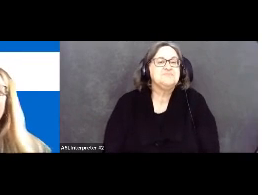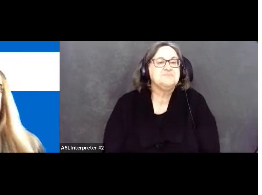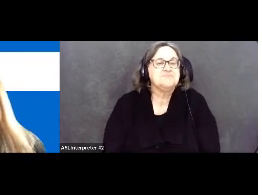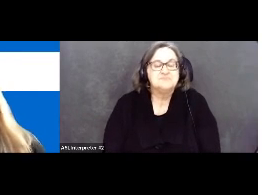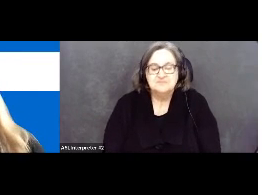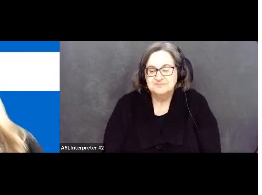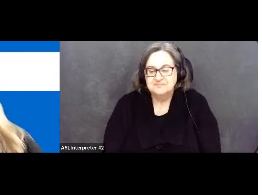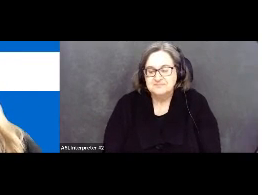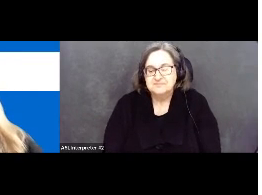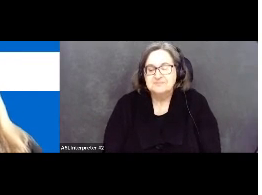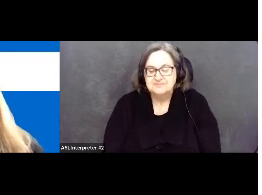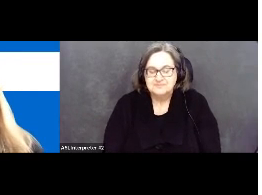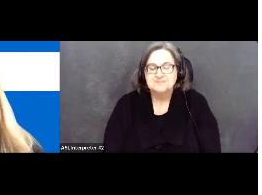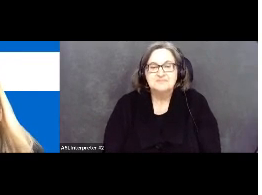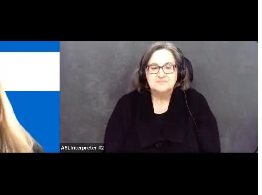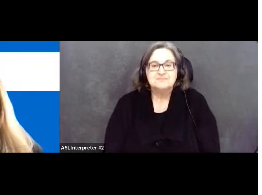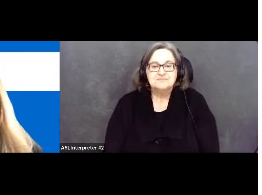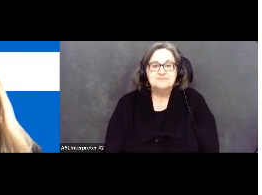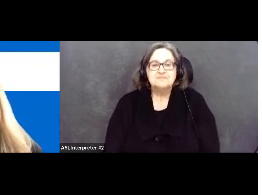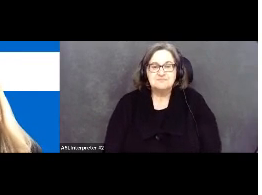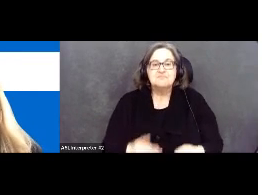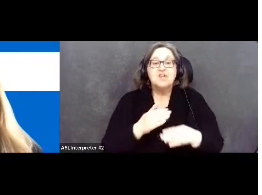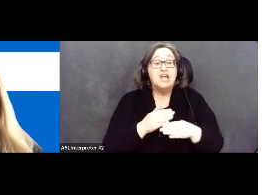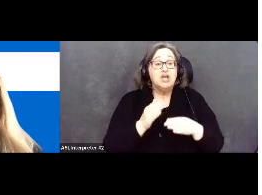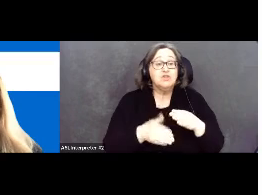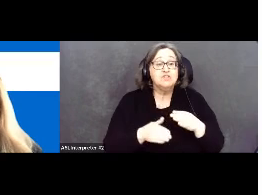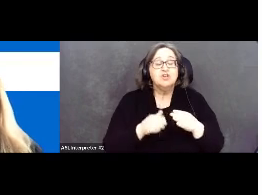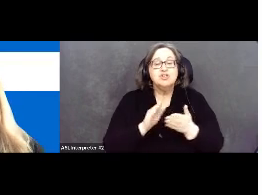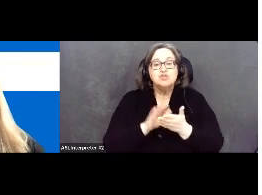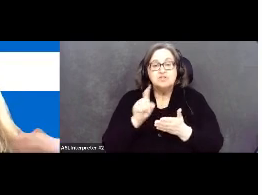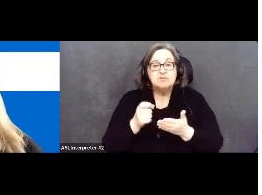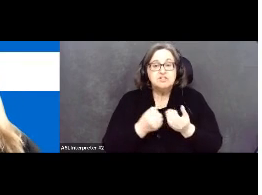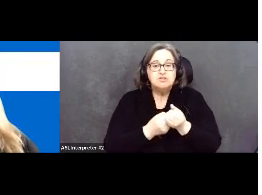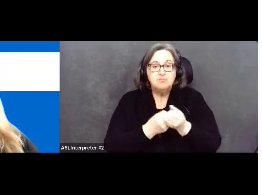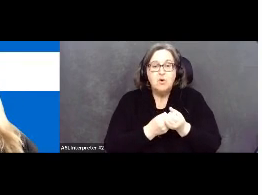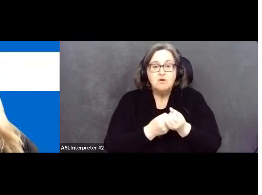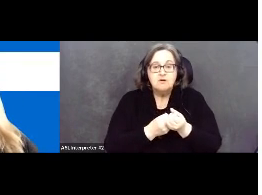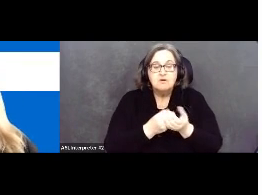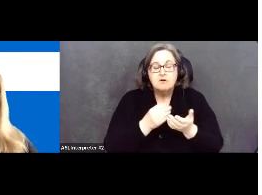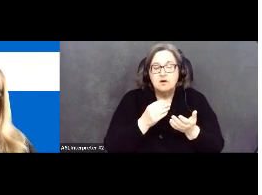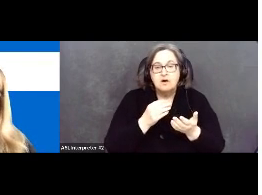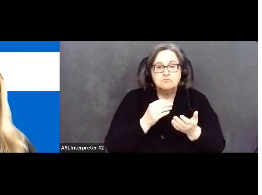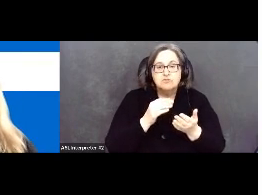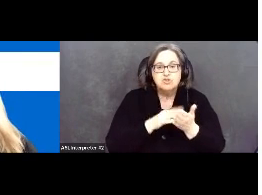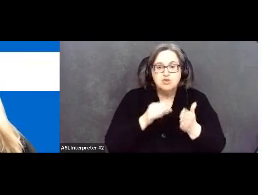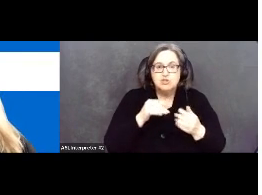in conclusion, schools are required by federal law to support struggling students. Do they all do that? No. Should they all?